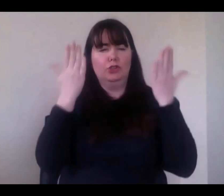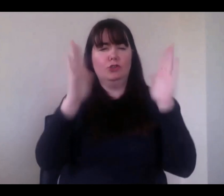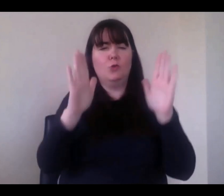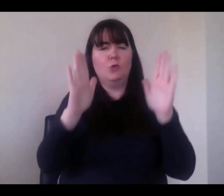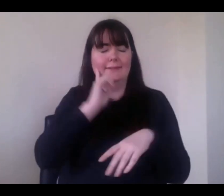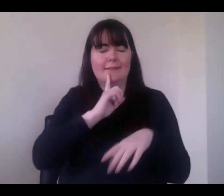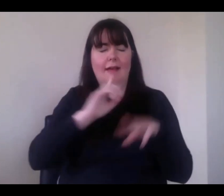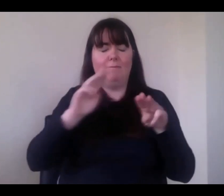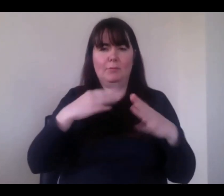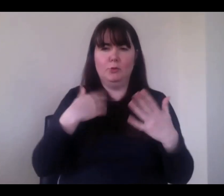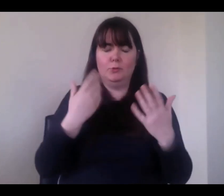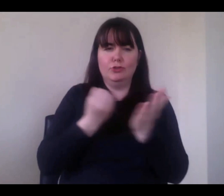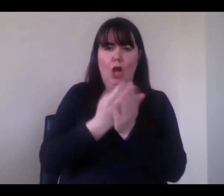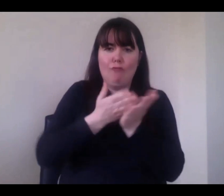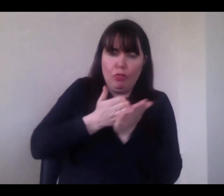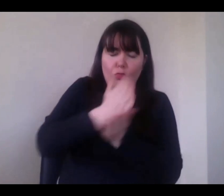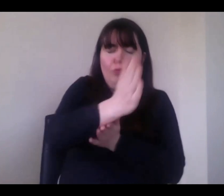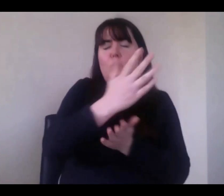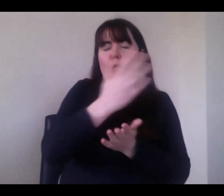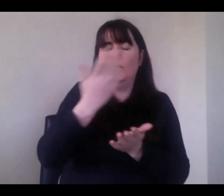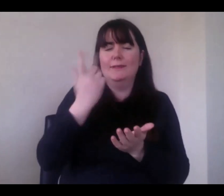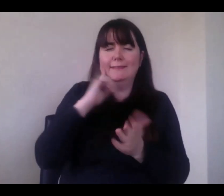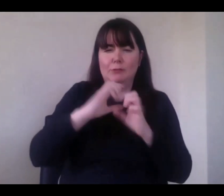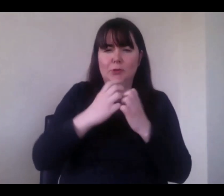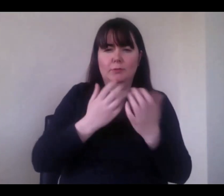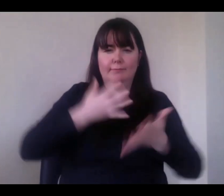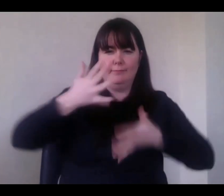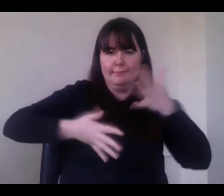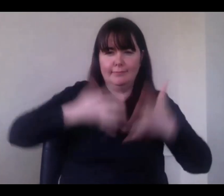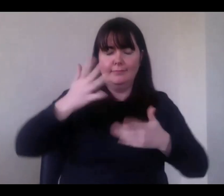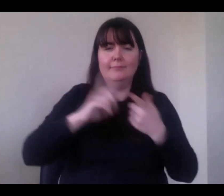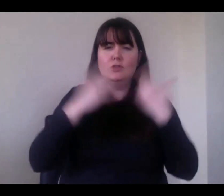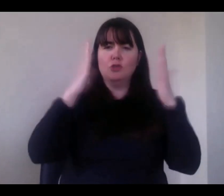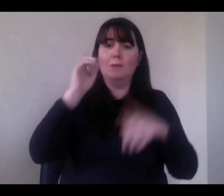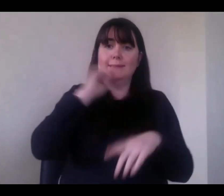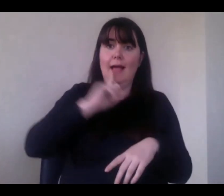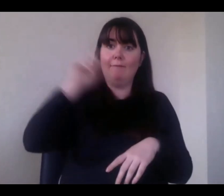and dad are Deaf, and sign language is her first language, and this is her heritage,